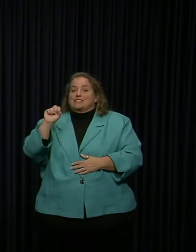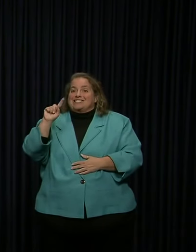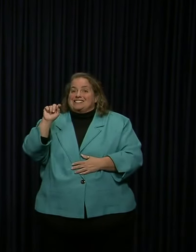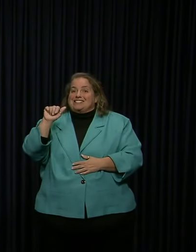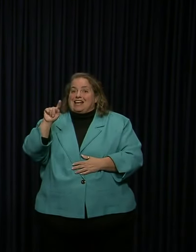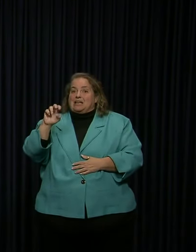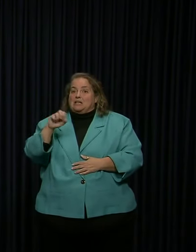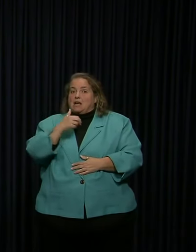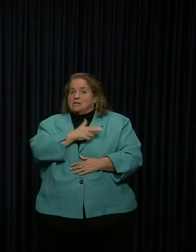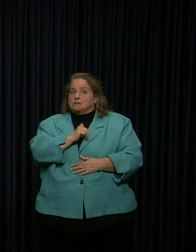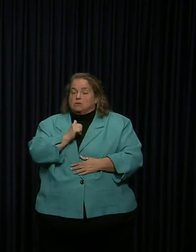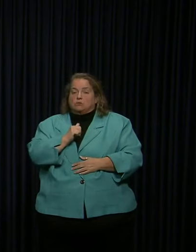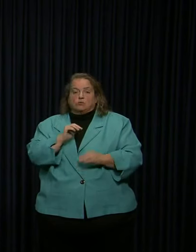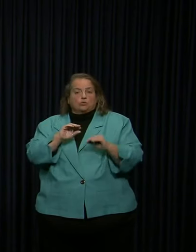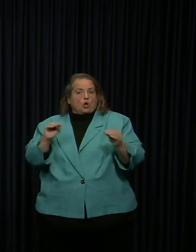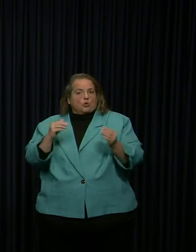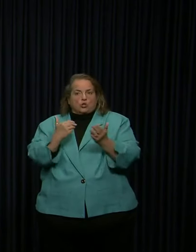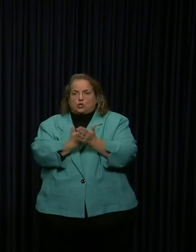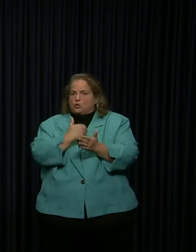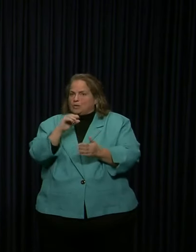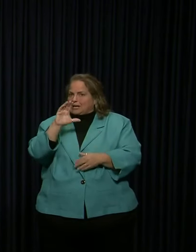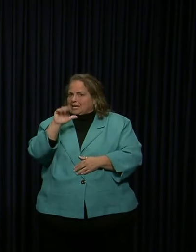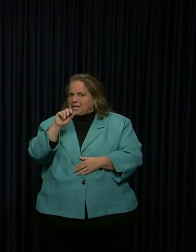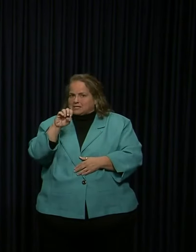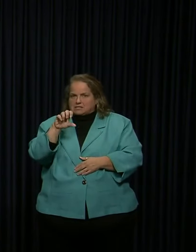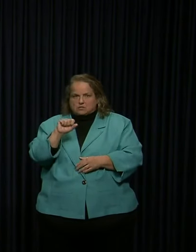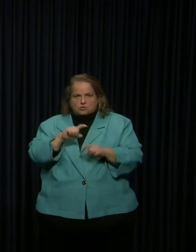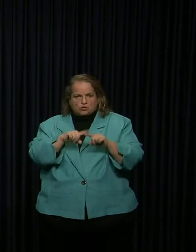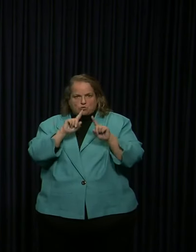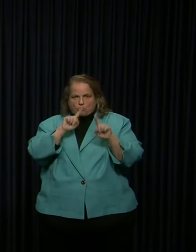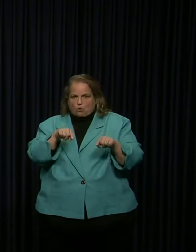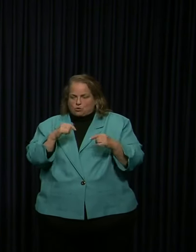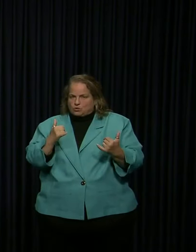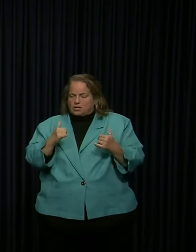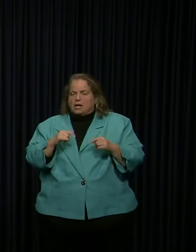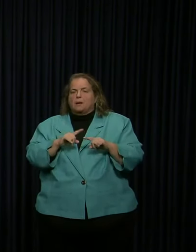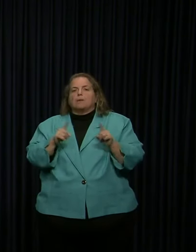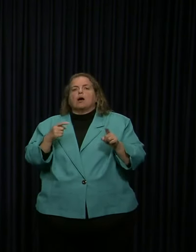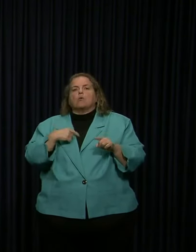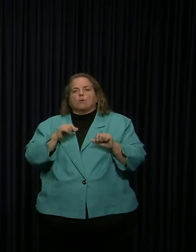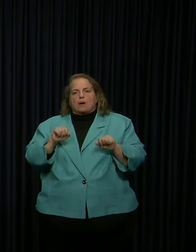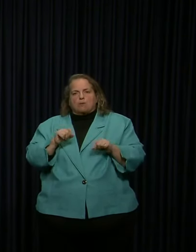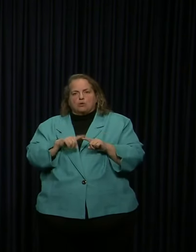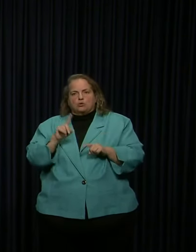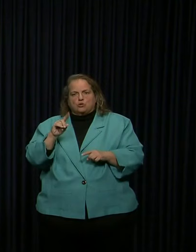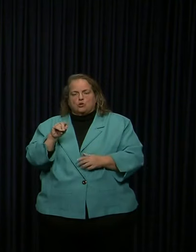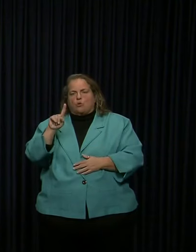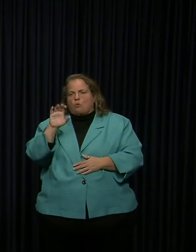NIGHT. THE FACT THAT WE DON'T SEE A SIGNIFICANT INCREASE, AT LEAST